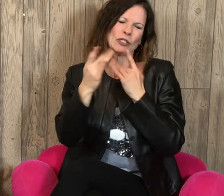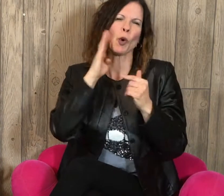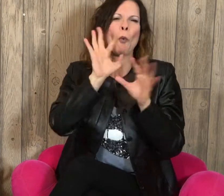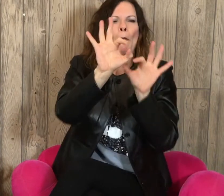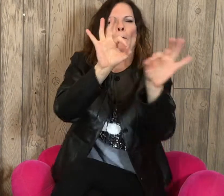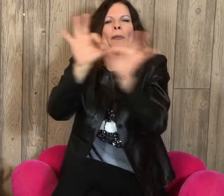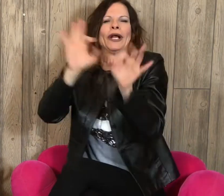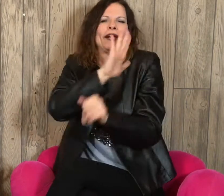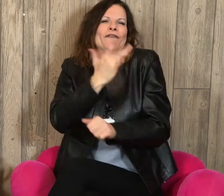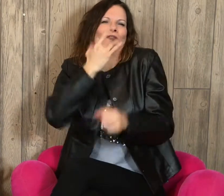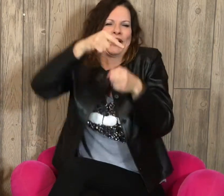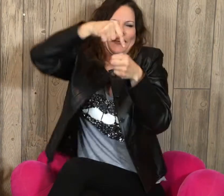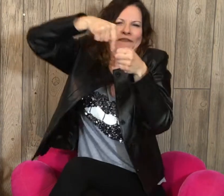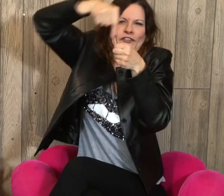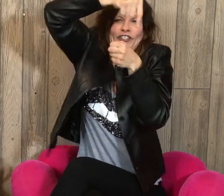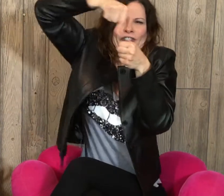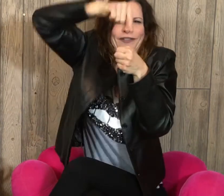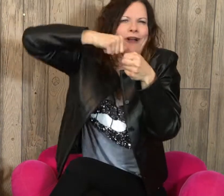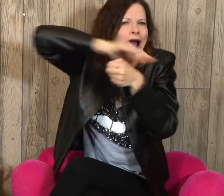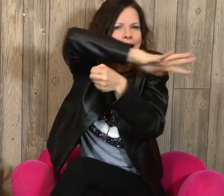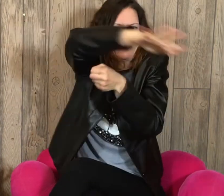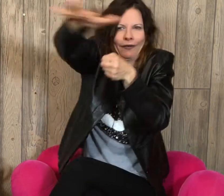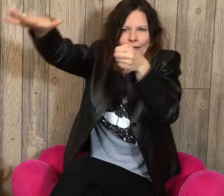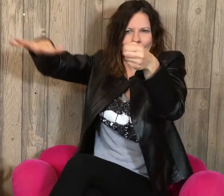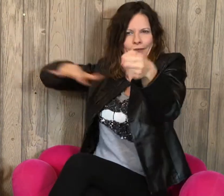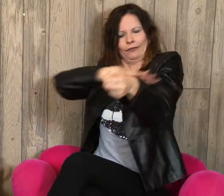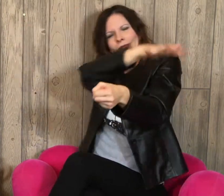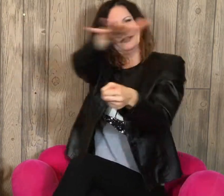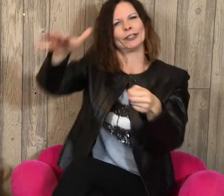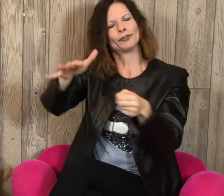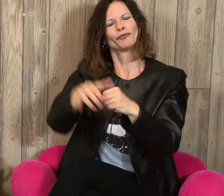NAD has their own favorites and will pick from their small pool of favorites.